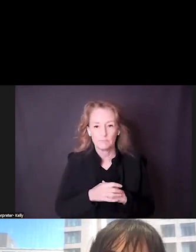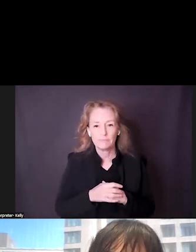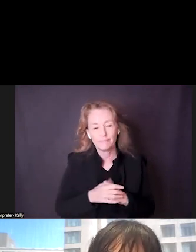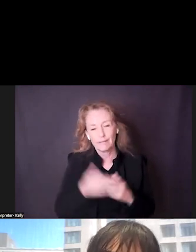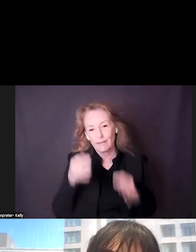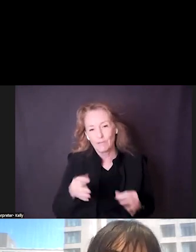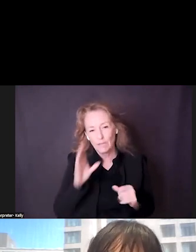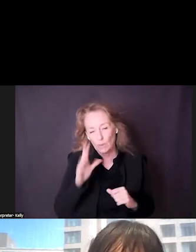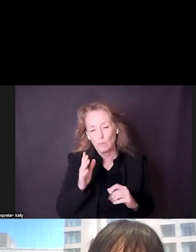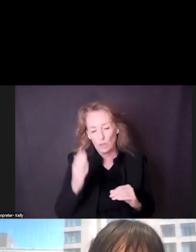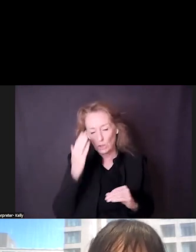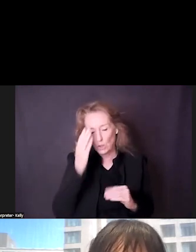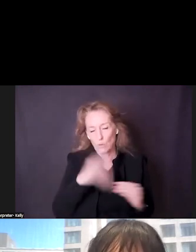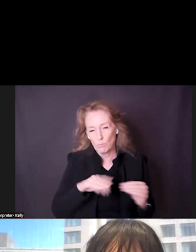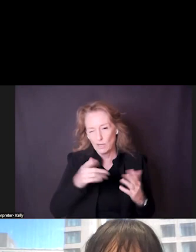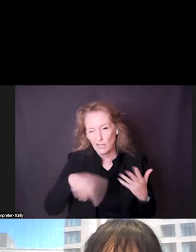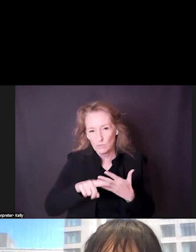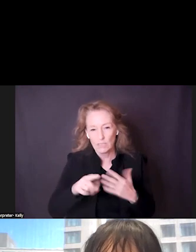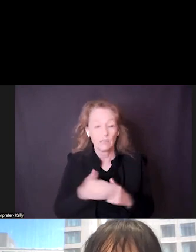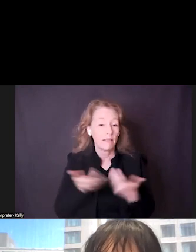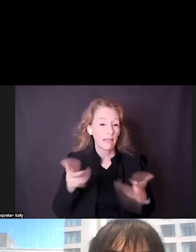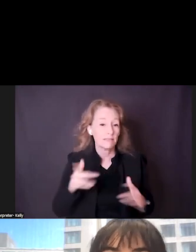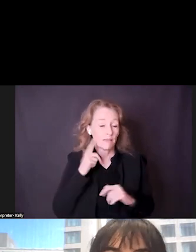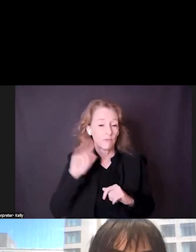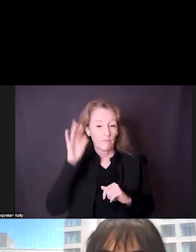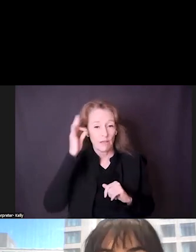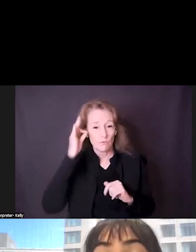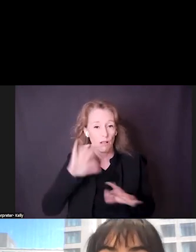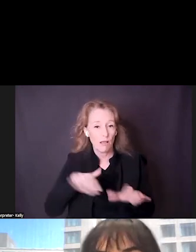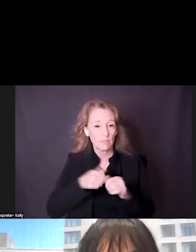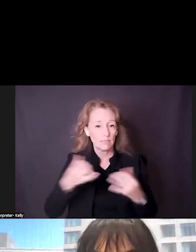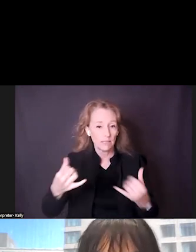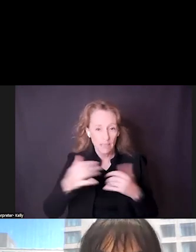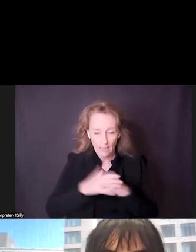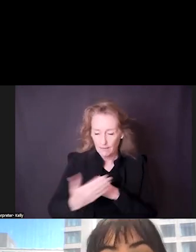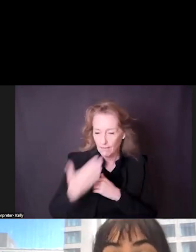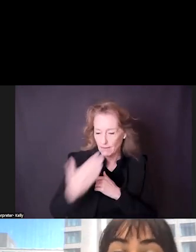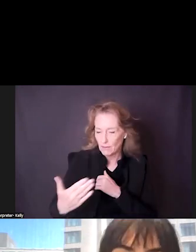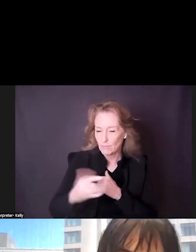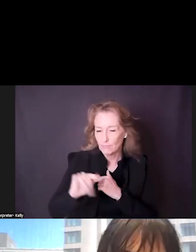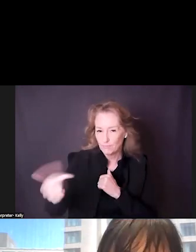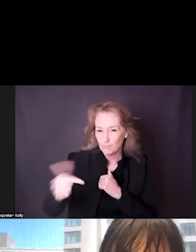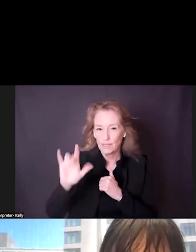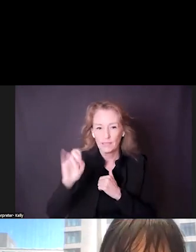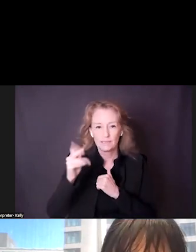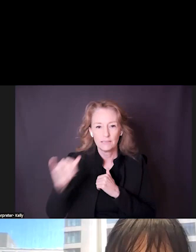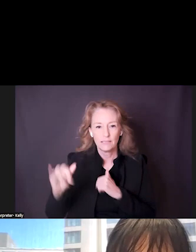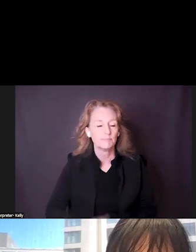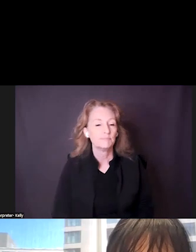THAT IS ALL I HAVE FOR FEDERAL UPDATES FOR TODAY. THANK YOU. I WILL TURN IT BACK TO YOU.